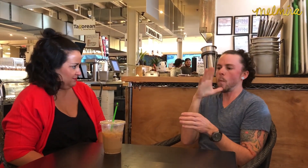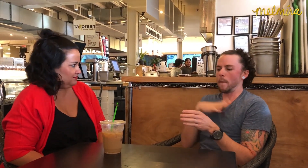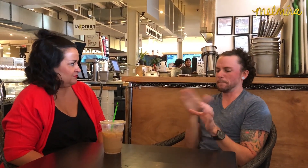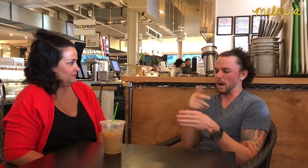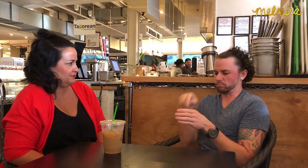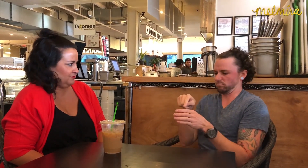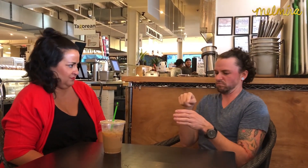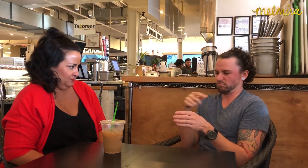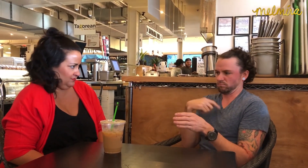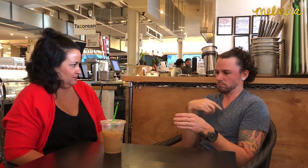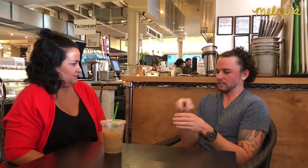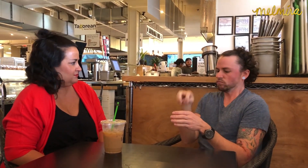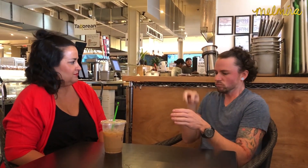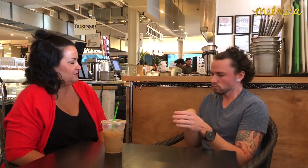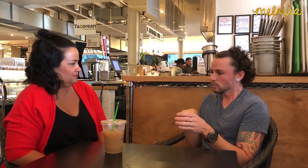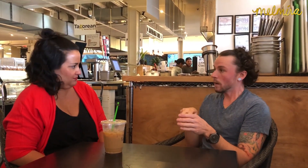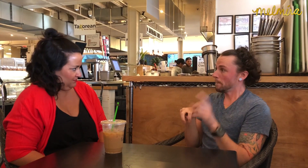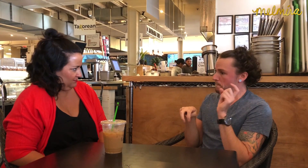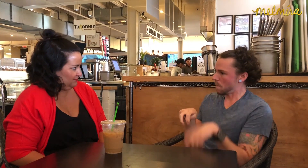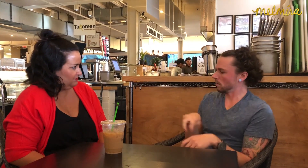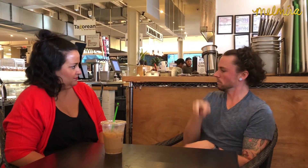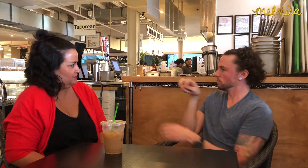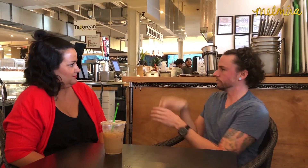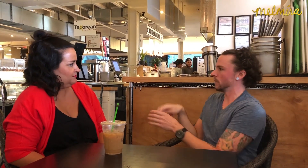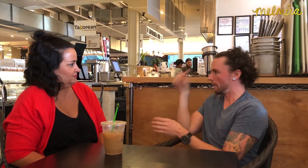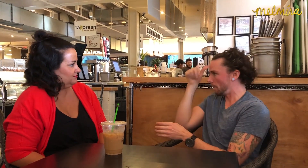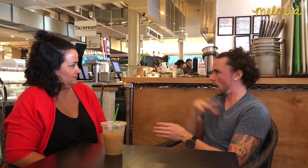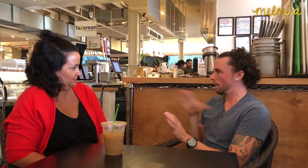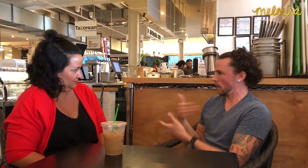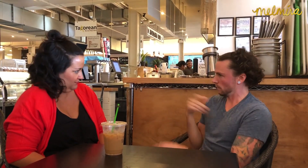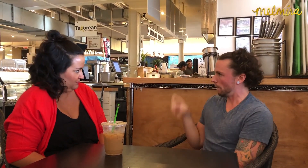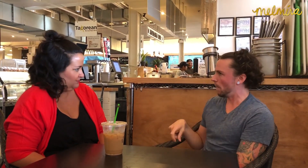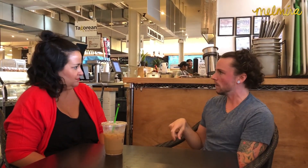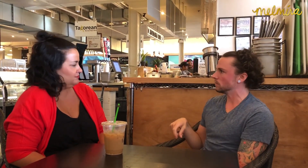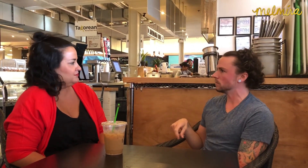I stepped out of that box, but does that mean I have to jump into another box and identify as a male?